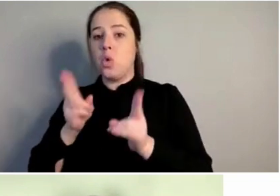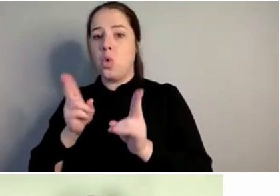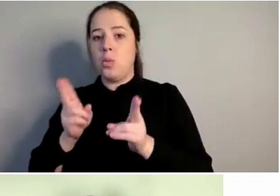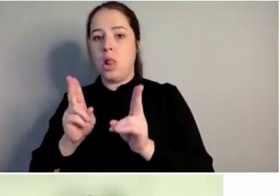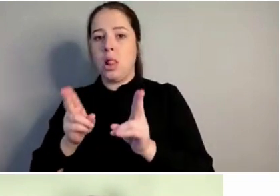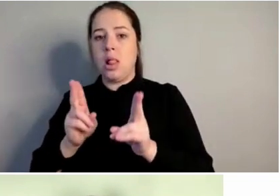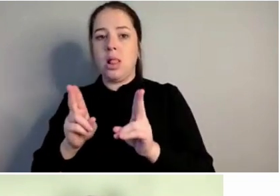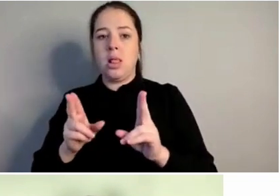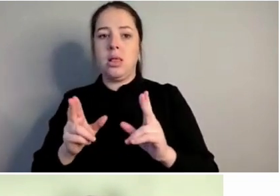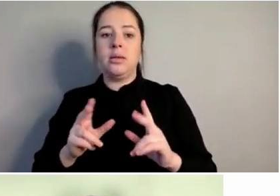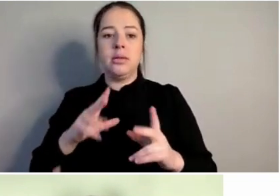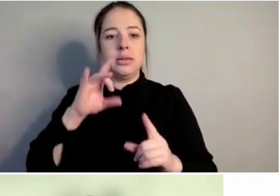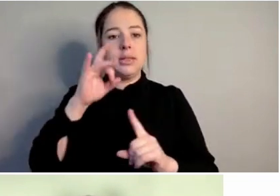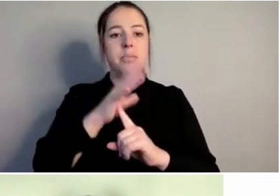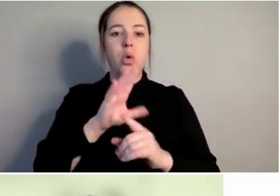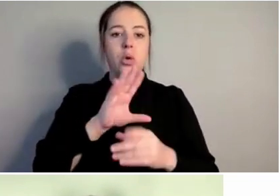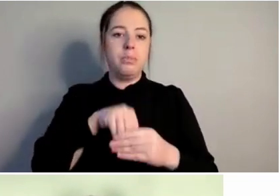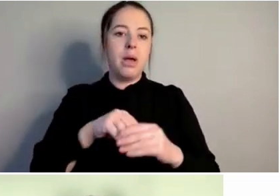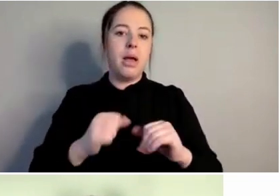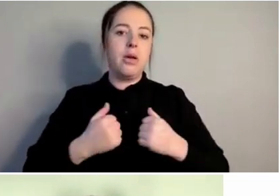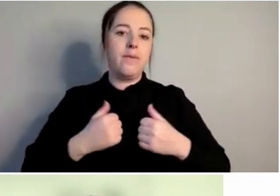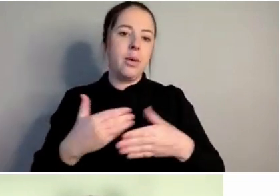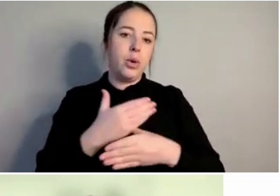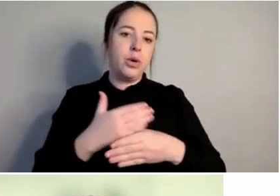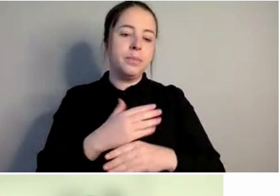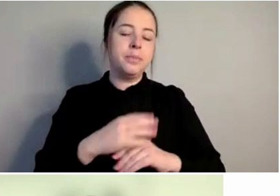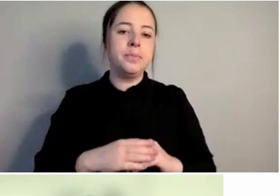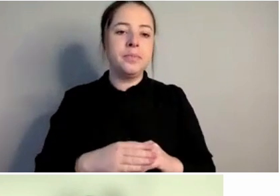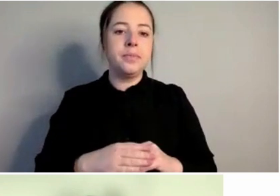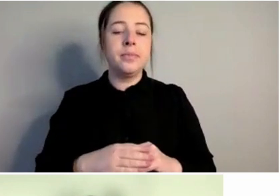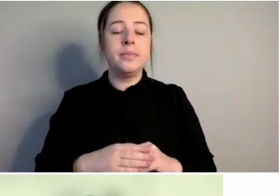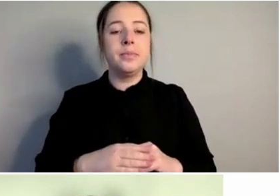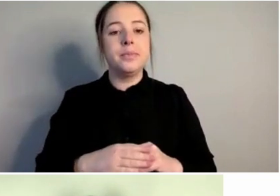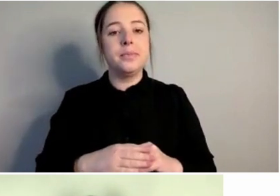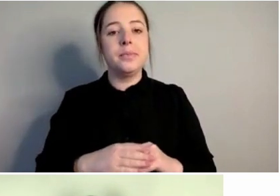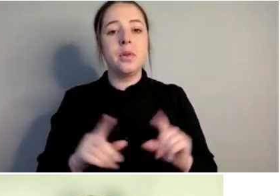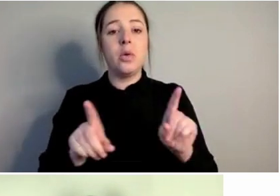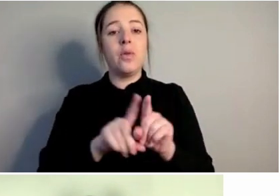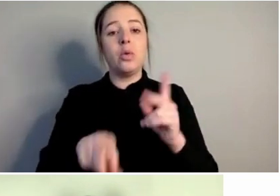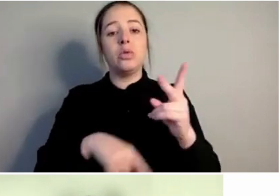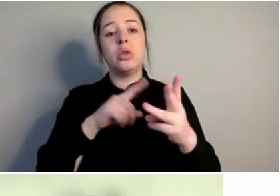as an important part of our work. We've also set up within our office